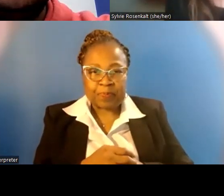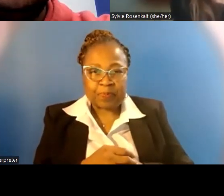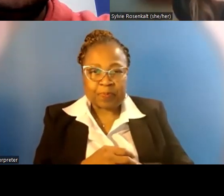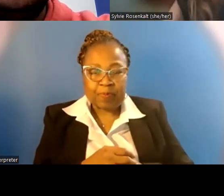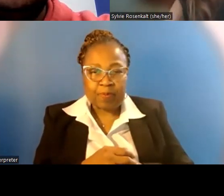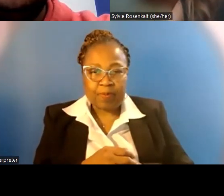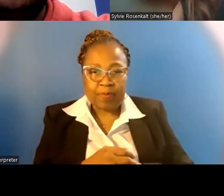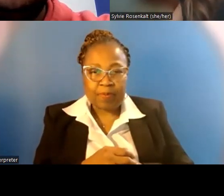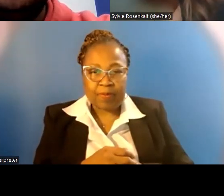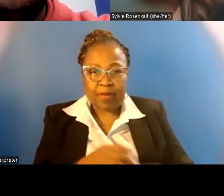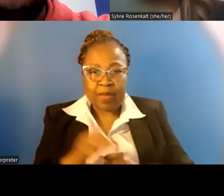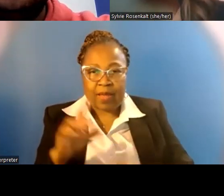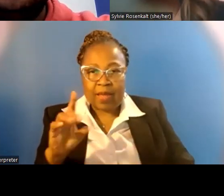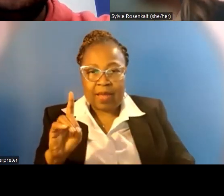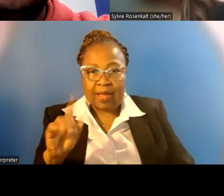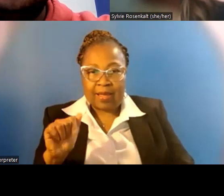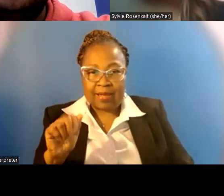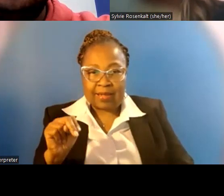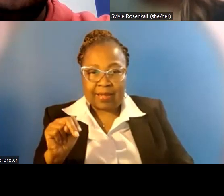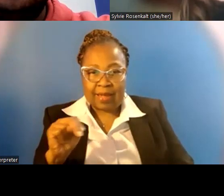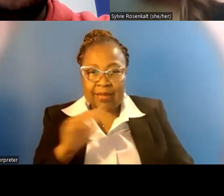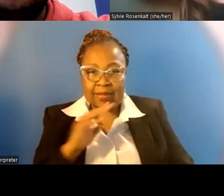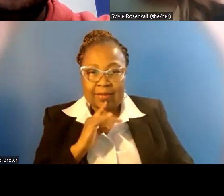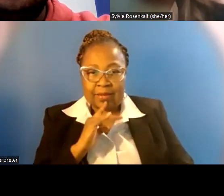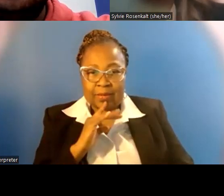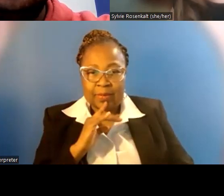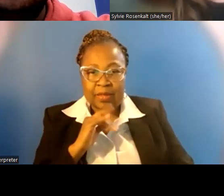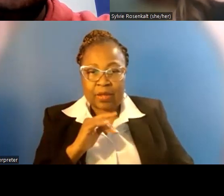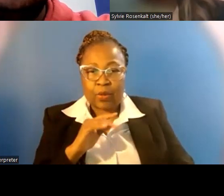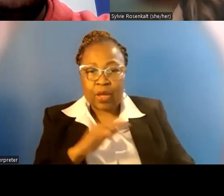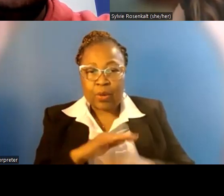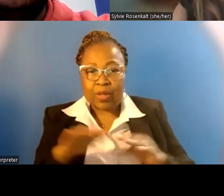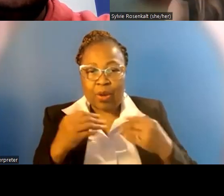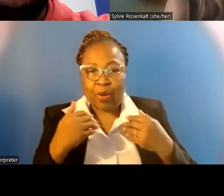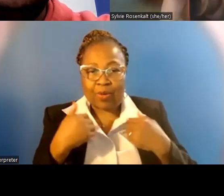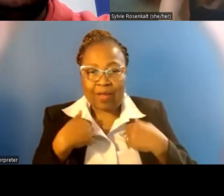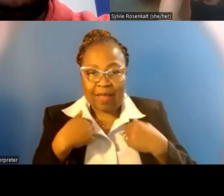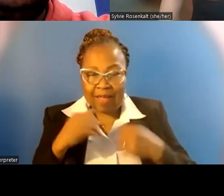This is Dan. We haven't had any specific programming yet